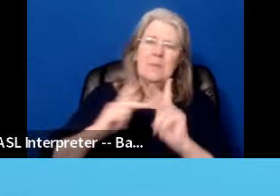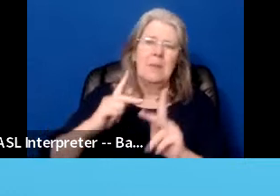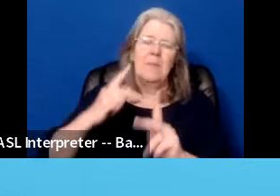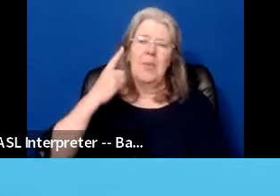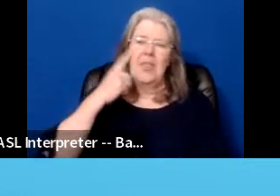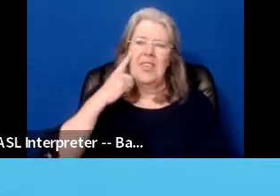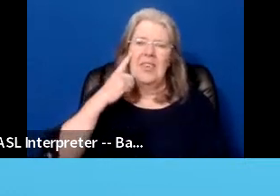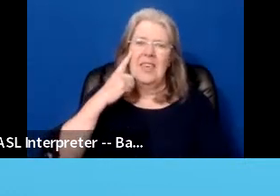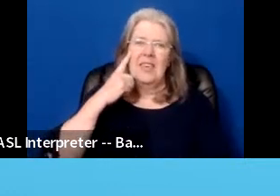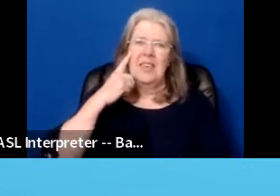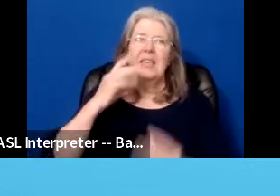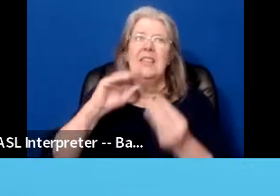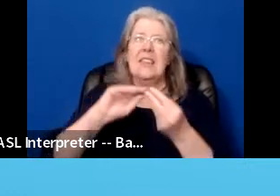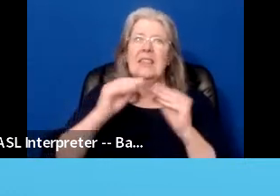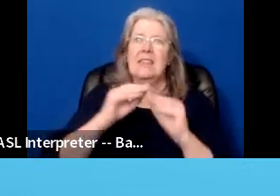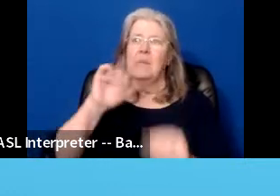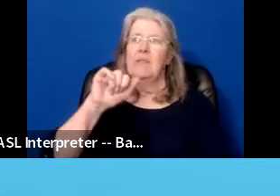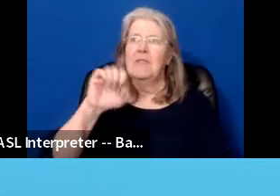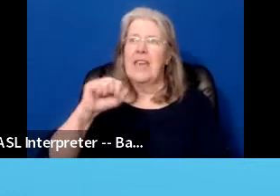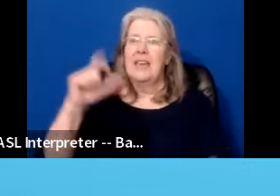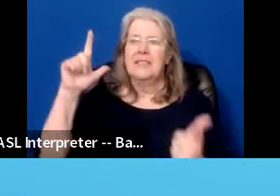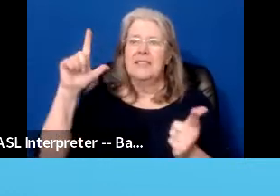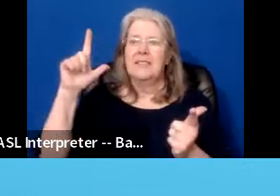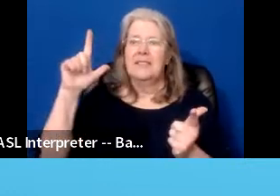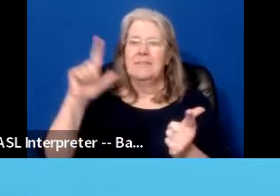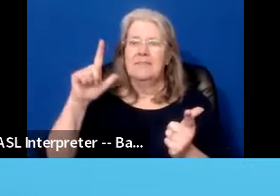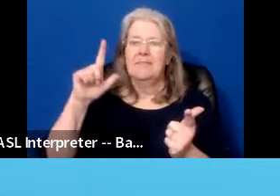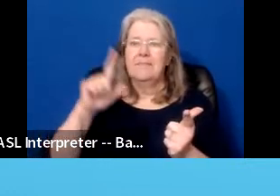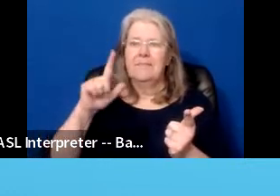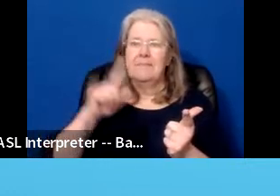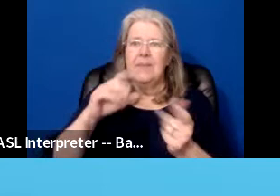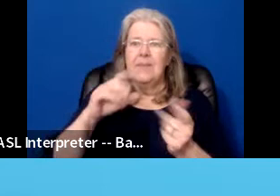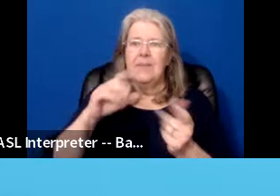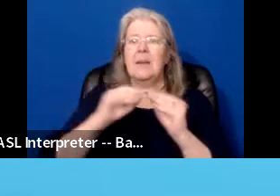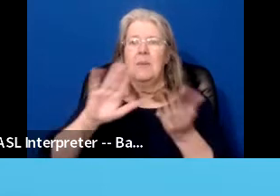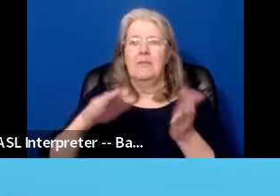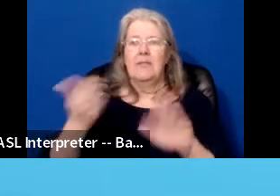the number of cases, and the number of deaths, continue to decline, that we're getting closer